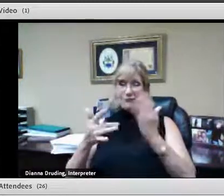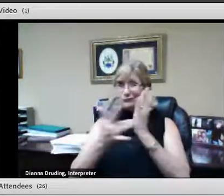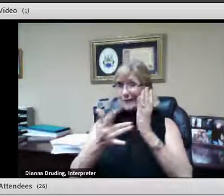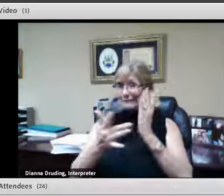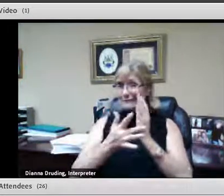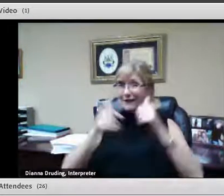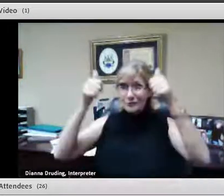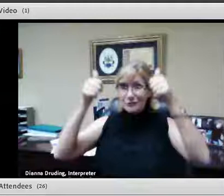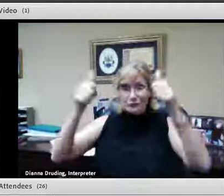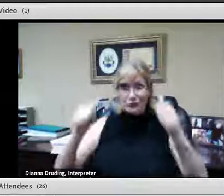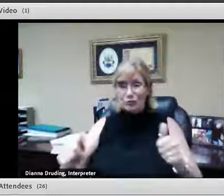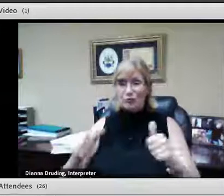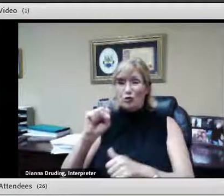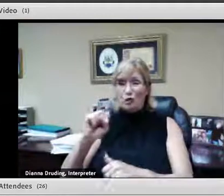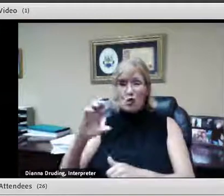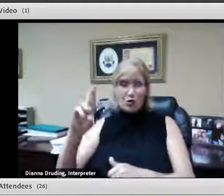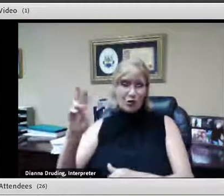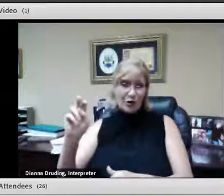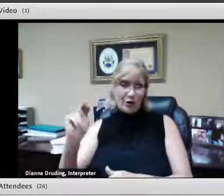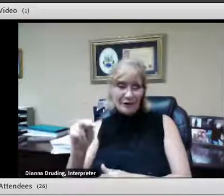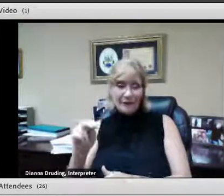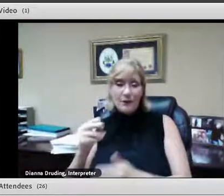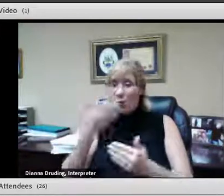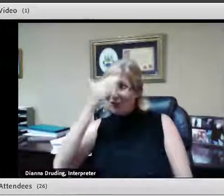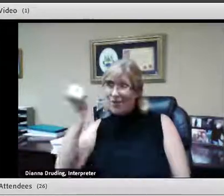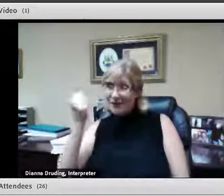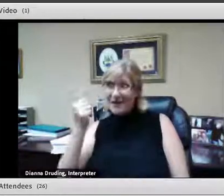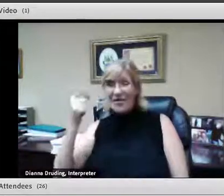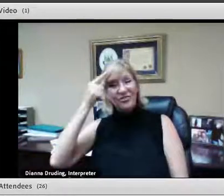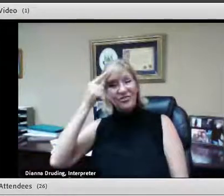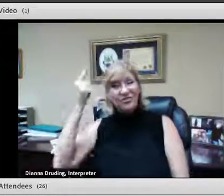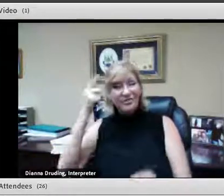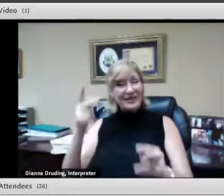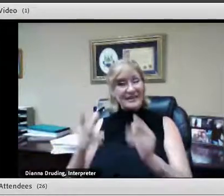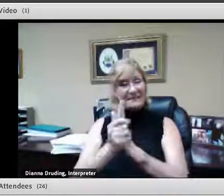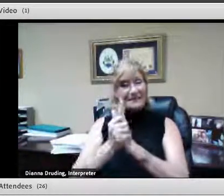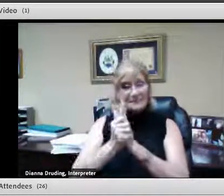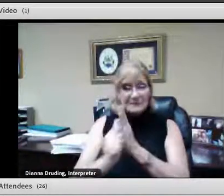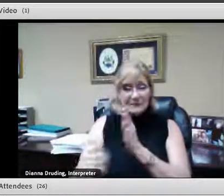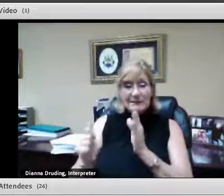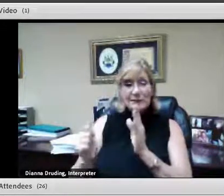we forget that thinking skills and strategy and, you know, problem-solving